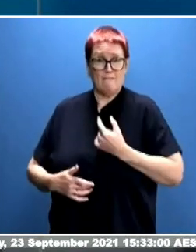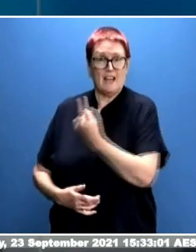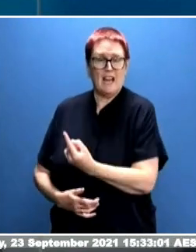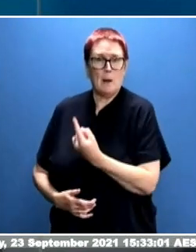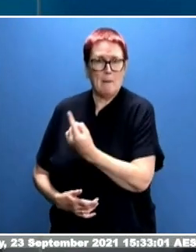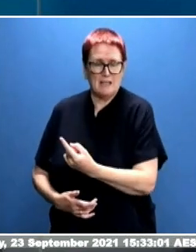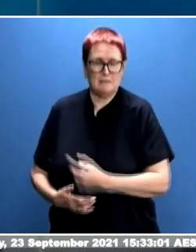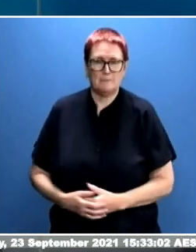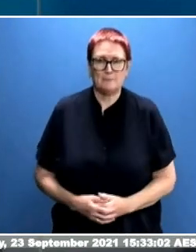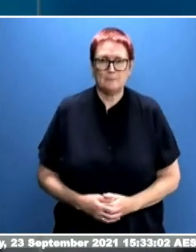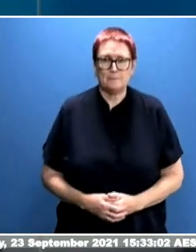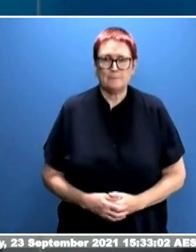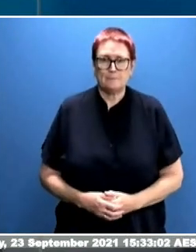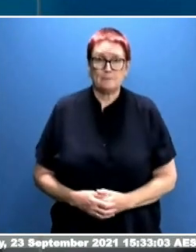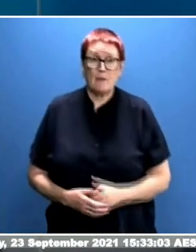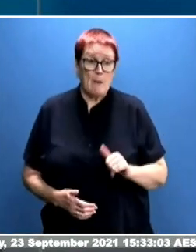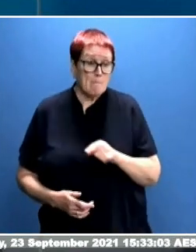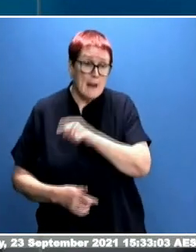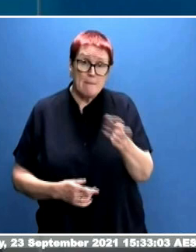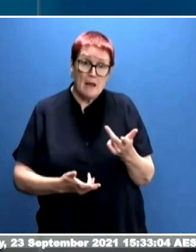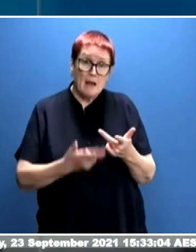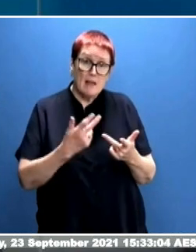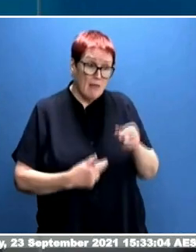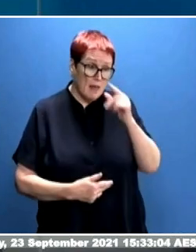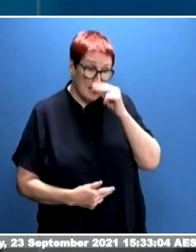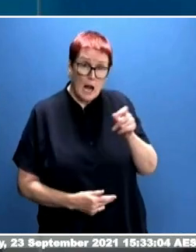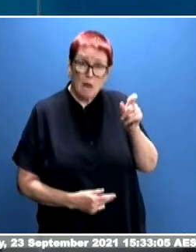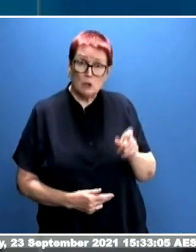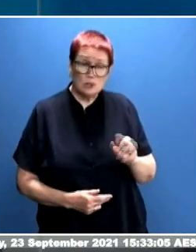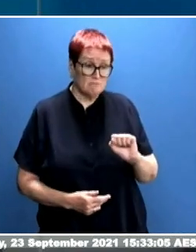Yes. It may be that for the other young person, her transition plan is